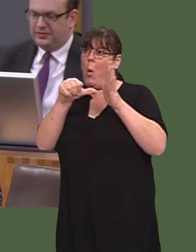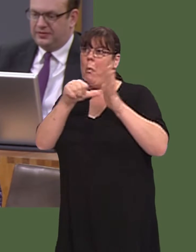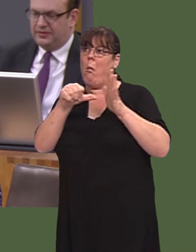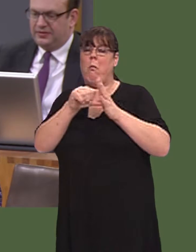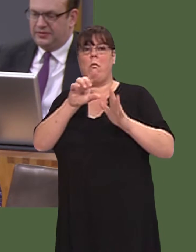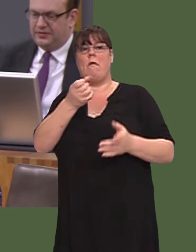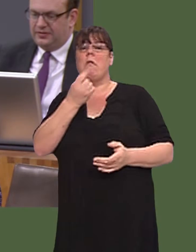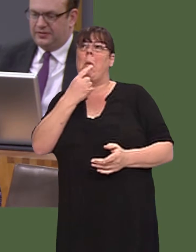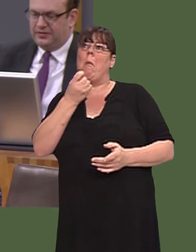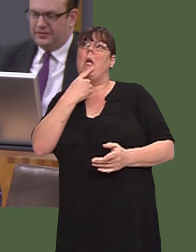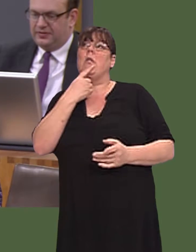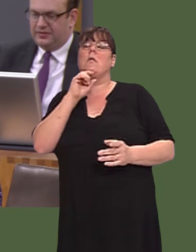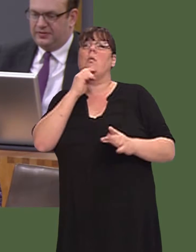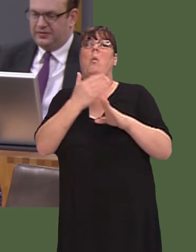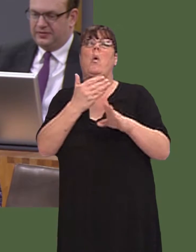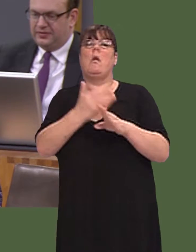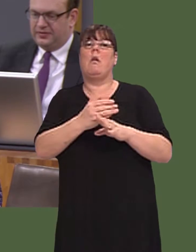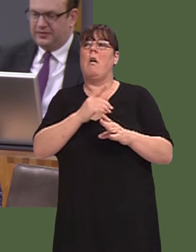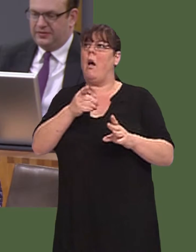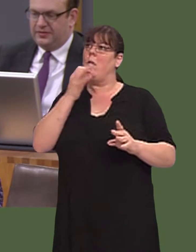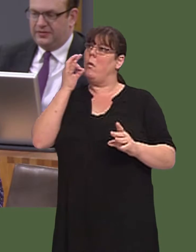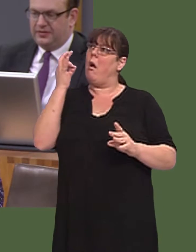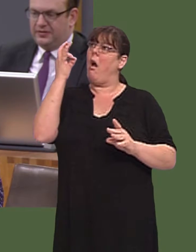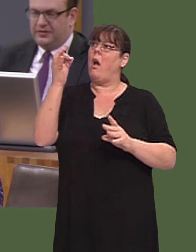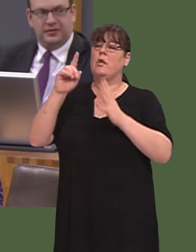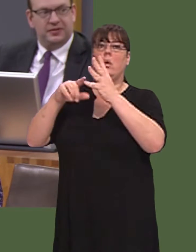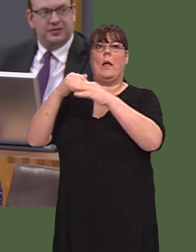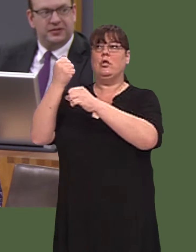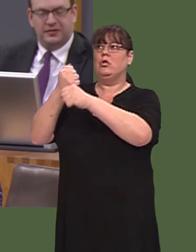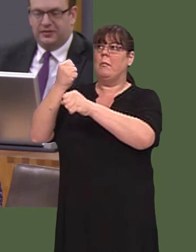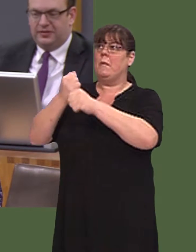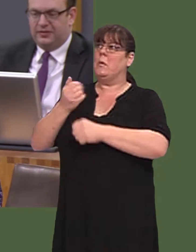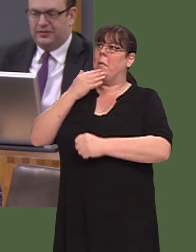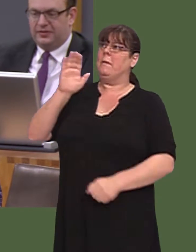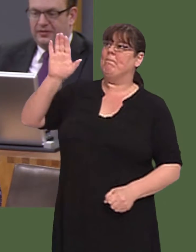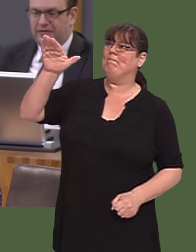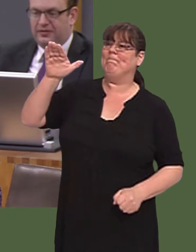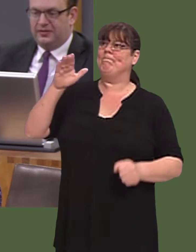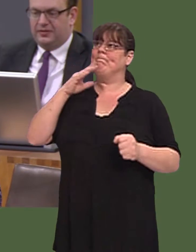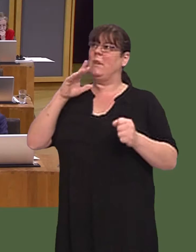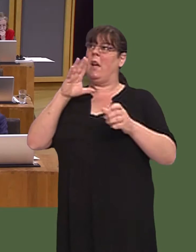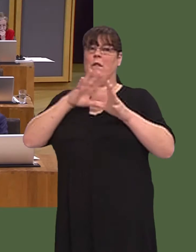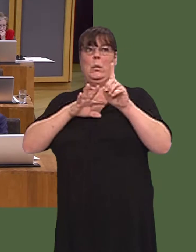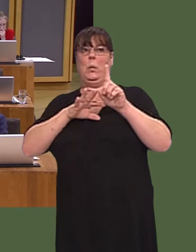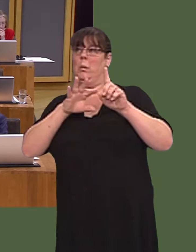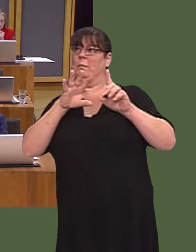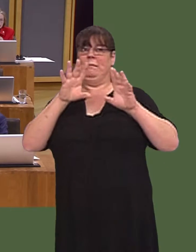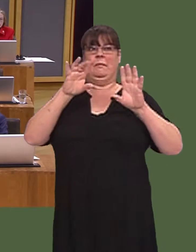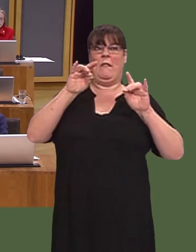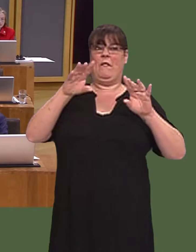you join me in calling on the UK Government to lead the way in tackling antimicrobial resistance?